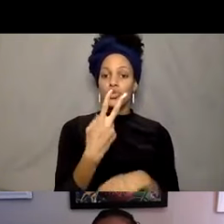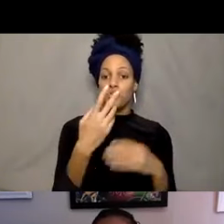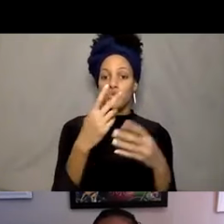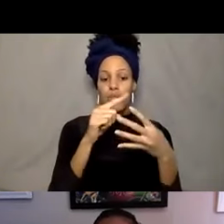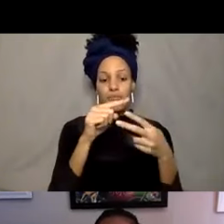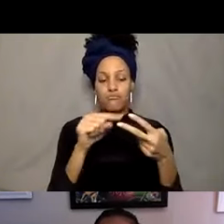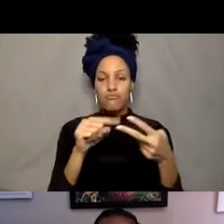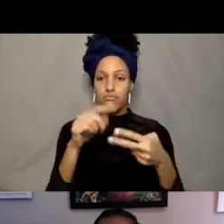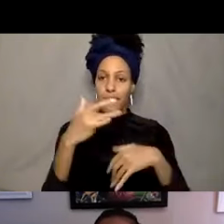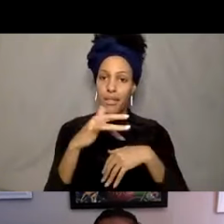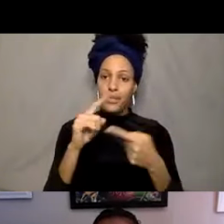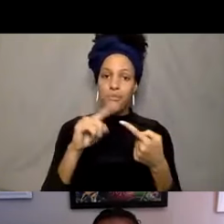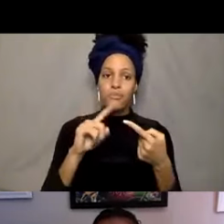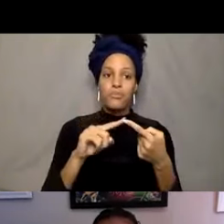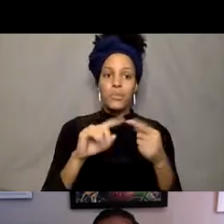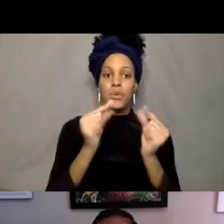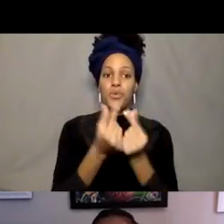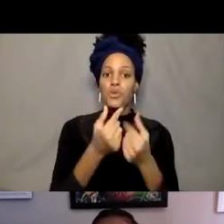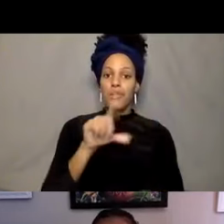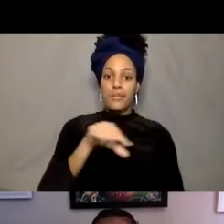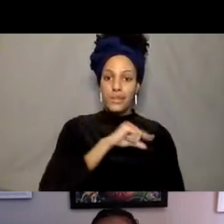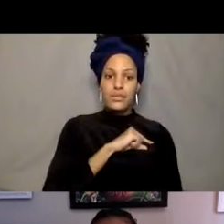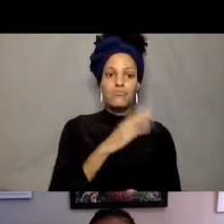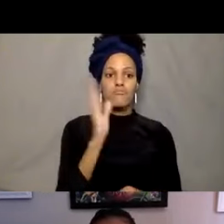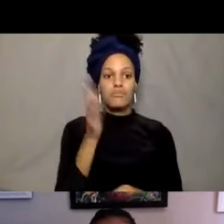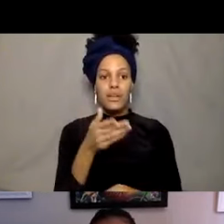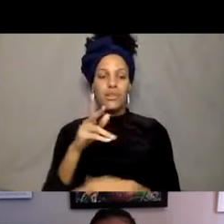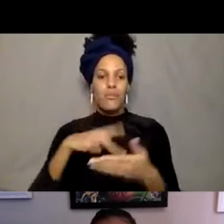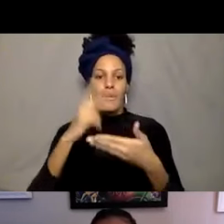The first is group eligibility/project idea development.